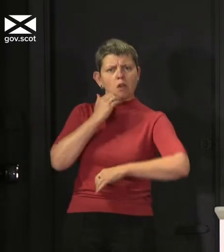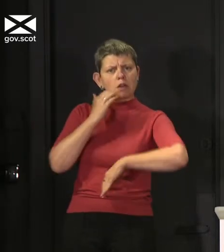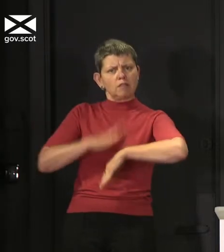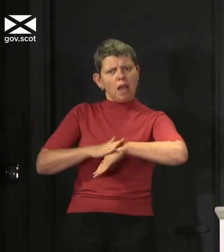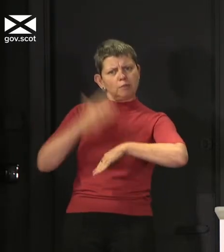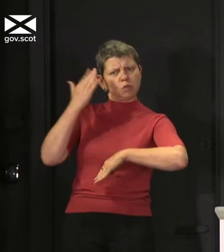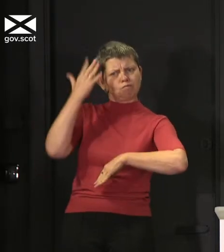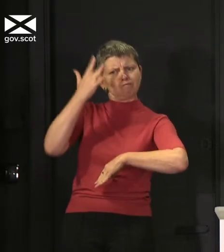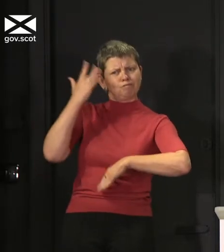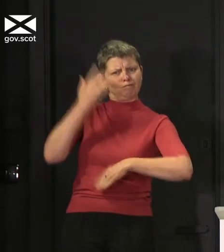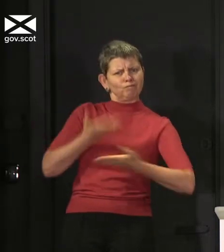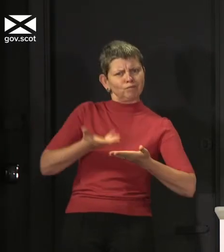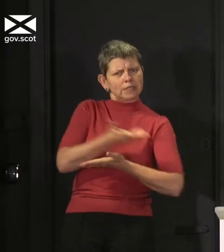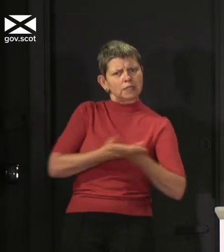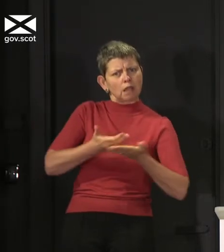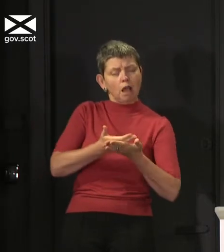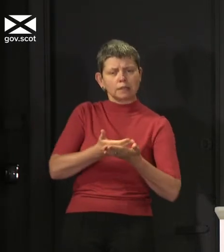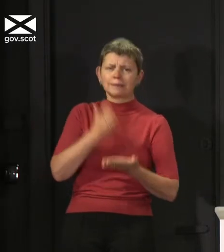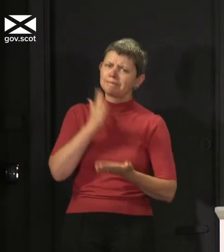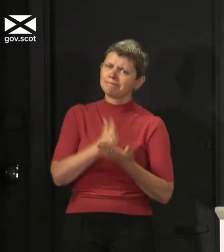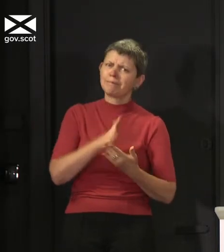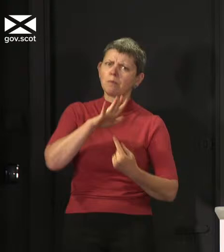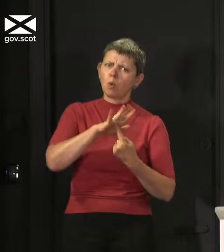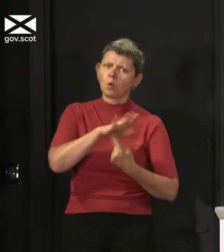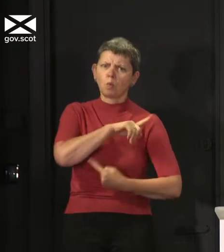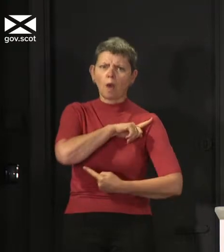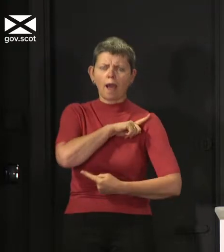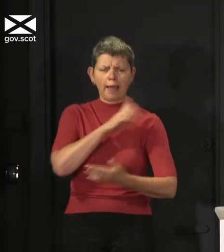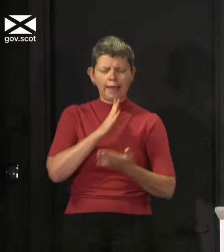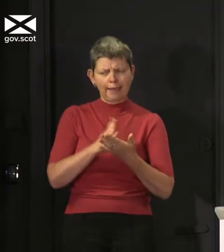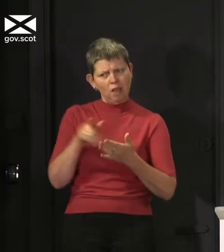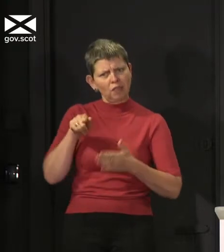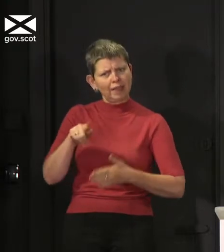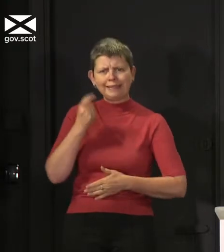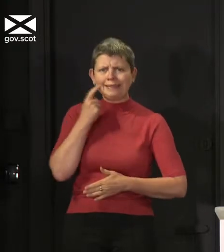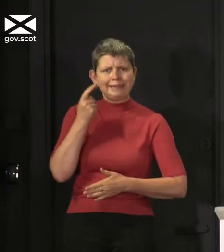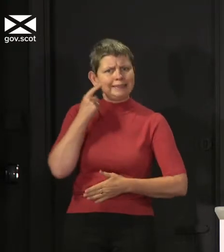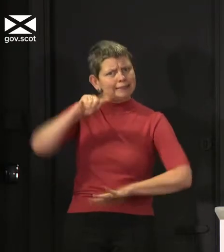of the judgments involved here are difficult and complex.